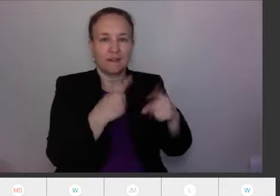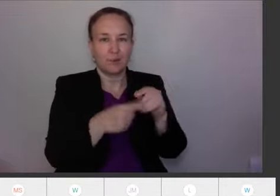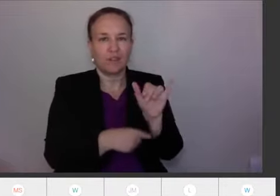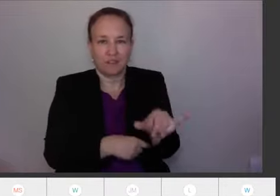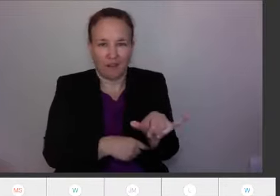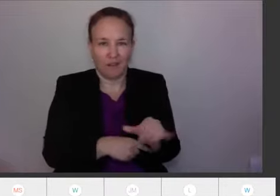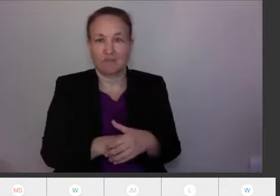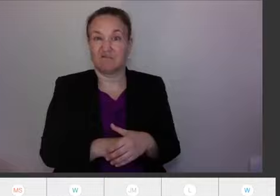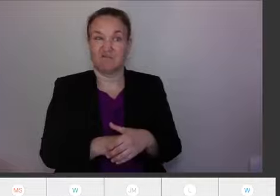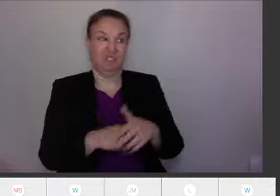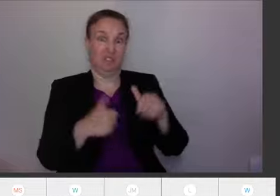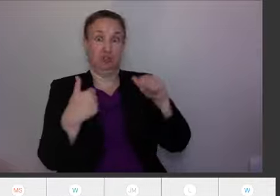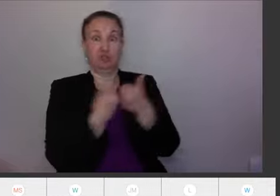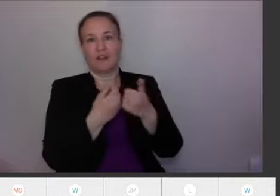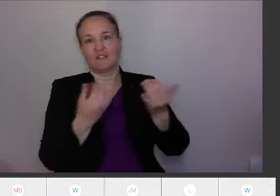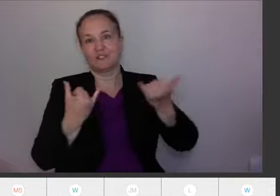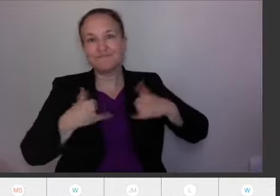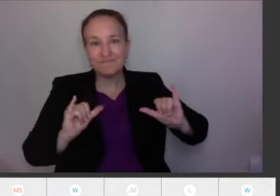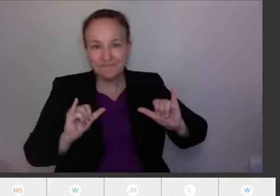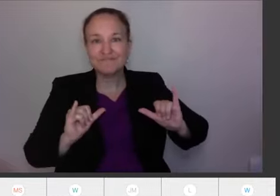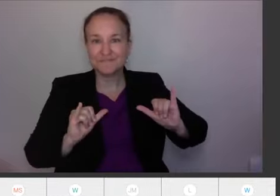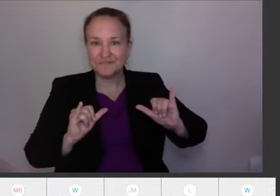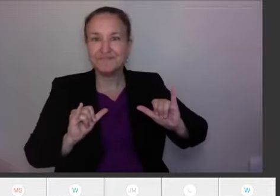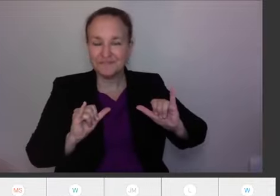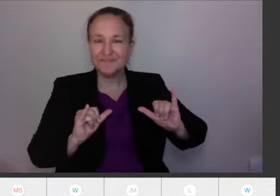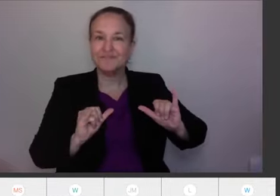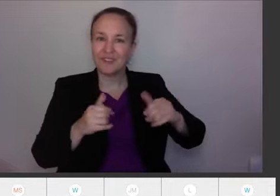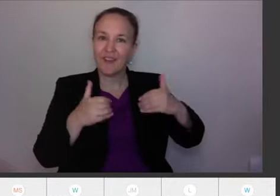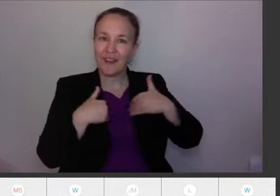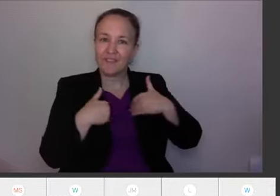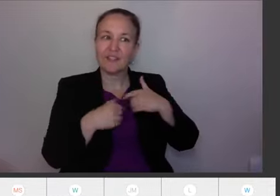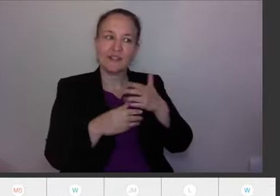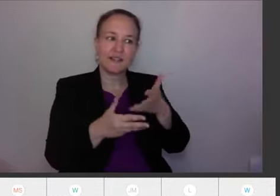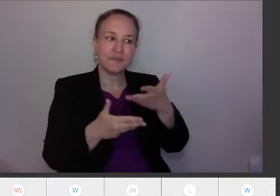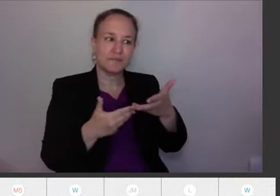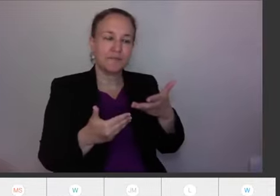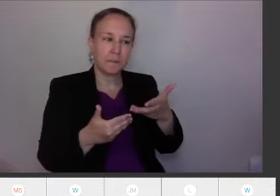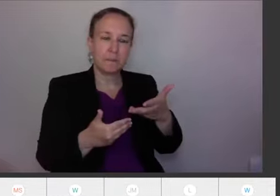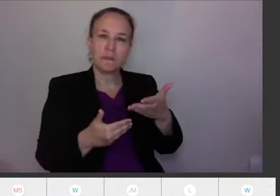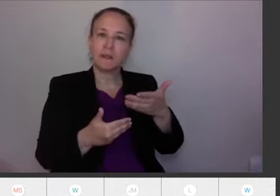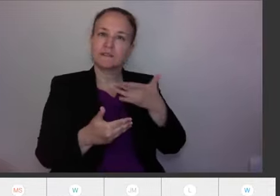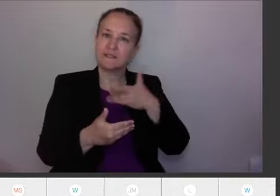challenge to have a a sensitive and uh you know low-cost